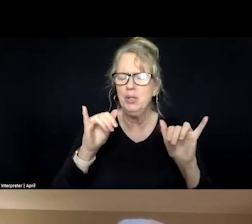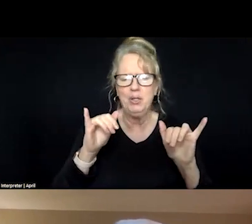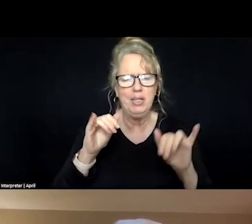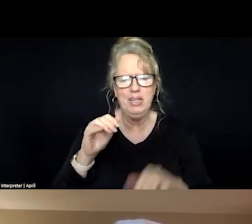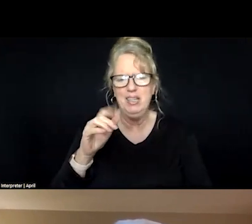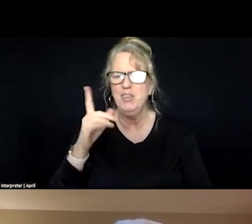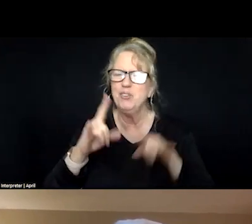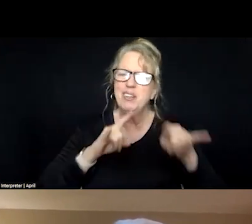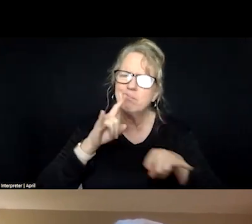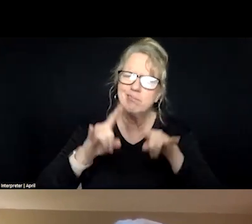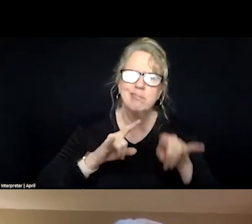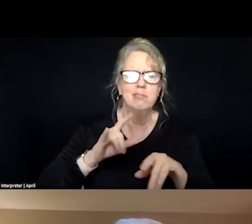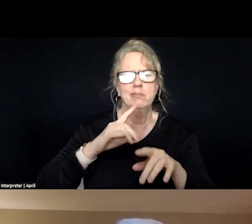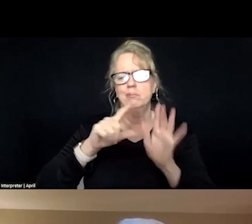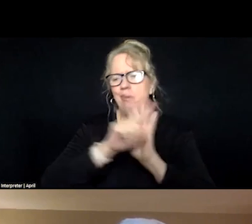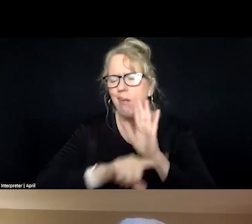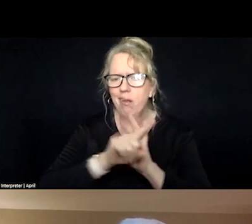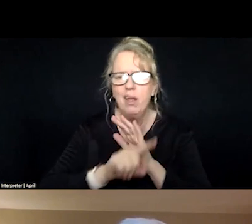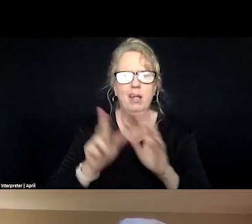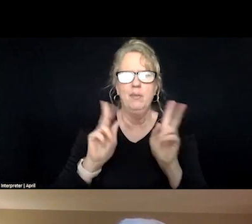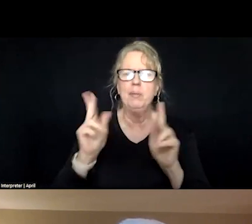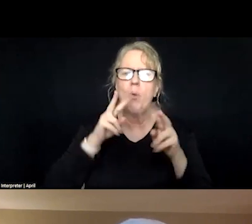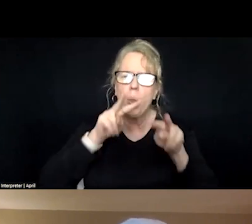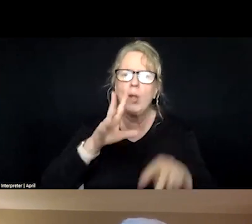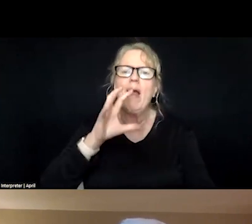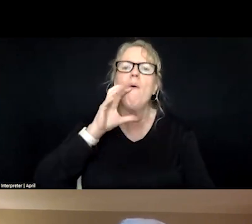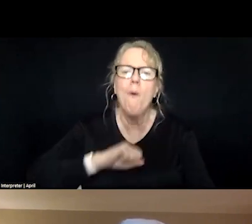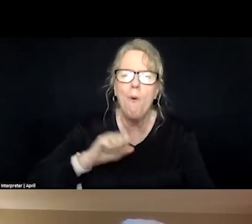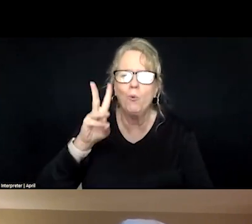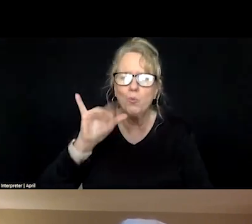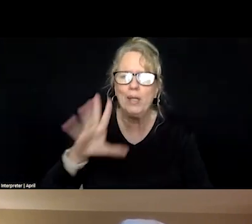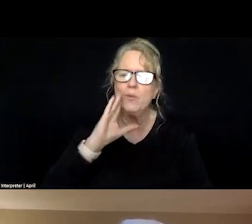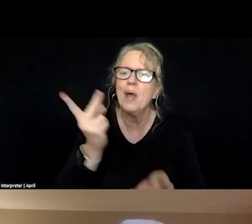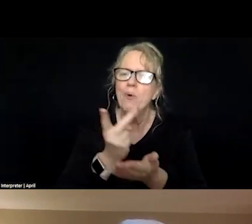PEOPLE WHO LOOK AT THE OLD WAYS OF DOING THINGS THAT HAS FAILED.